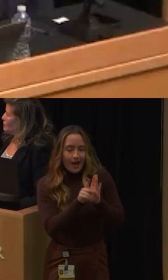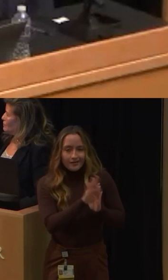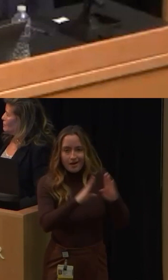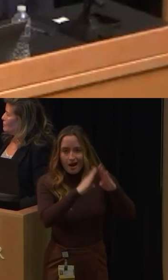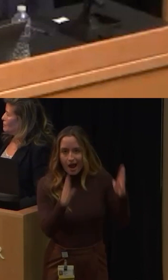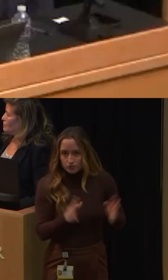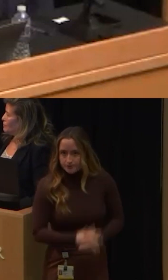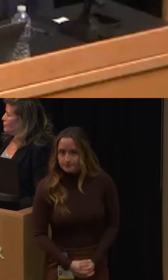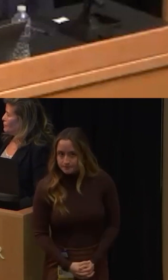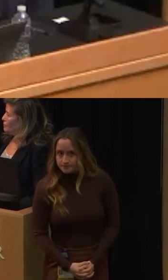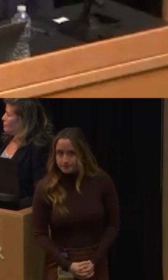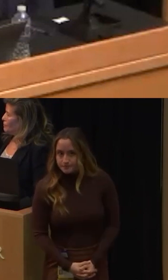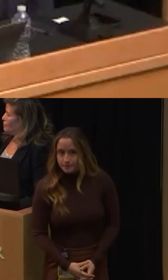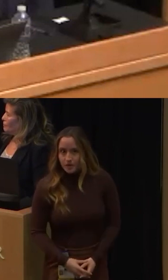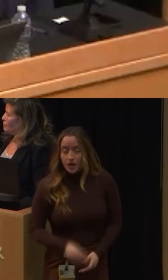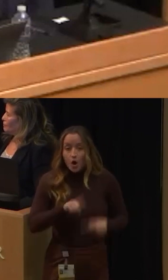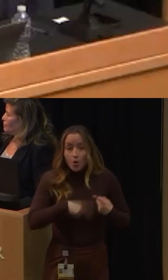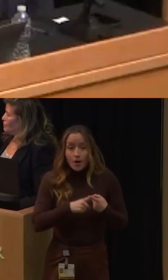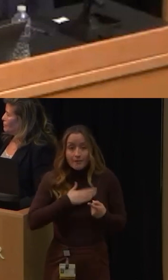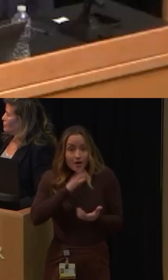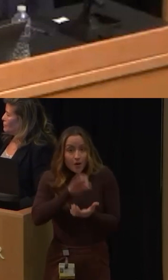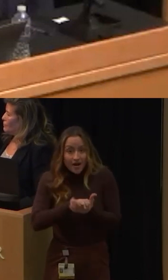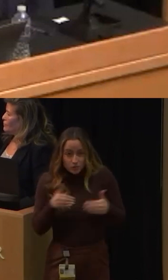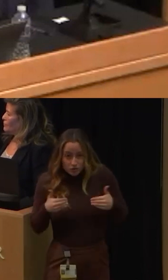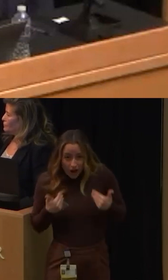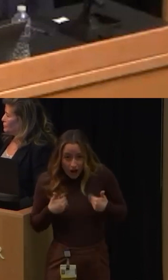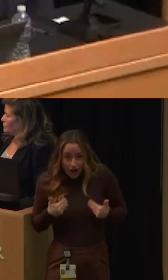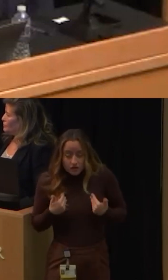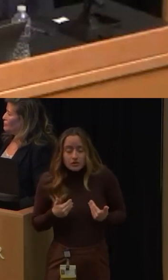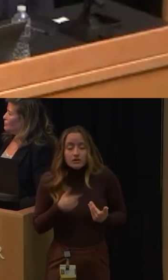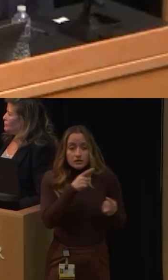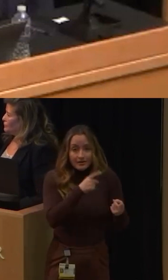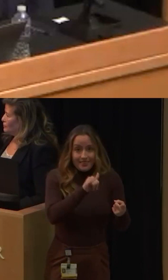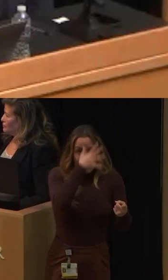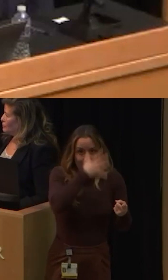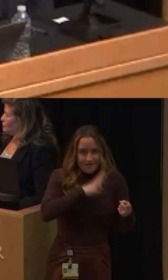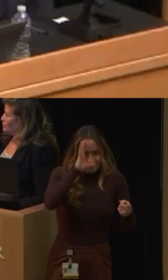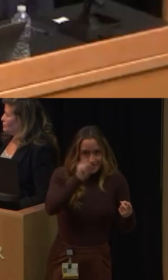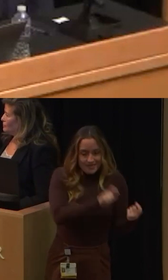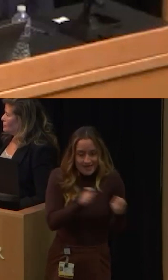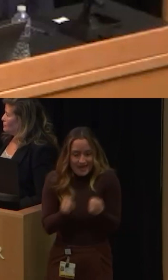I mean, he gave my wife, when she was a little girl, a movie camera and a movie projector, and she was able to make movies,